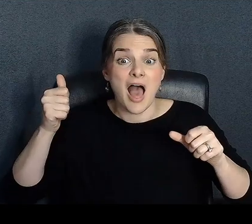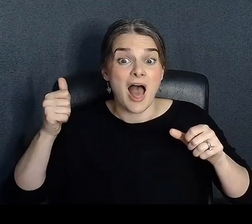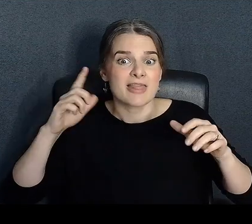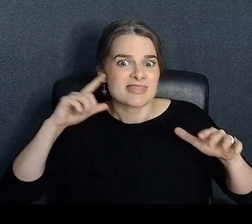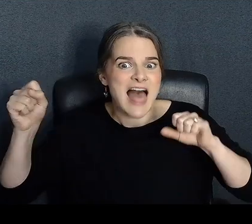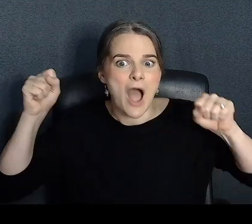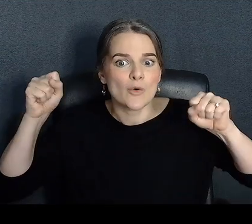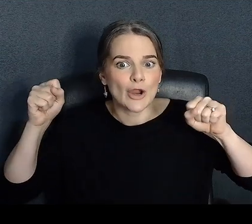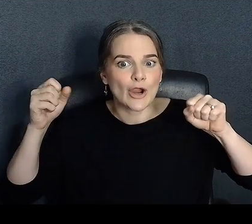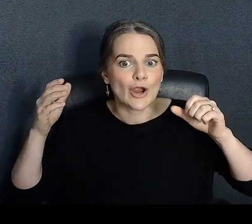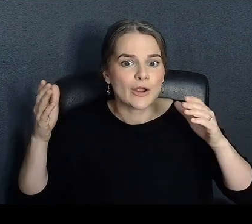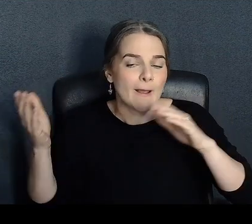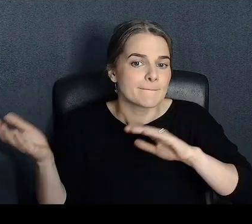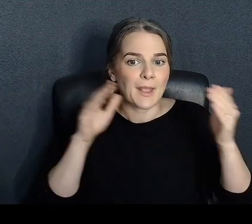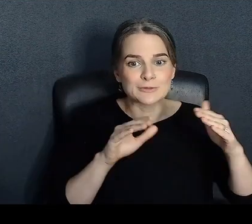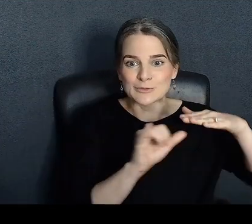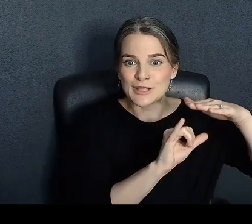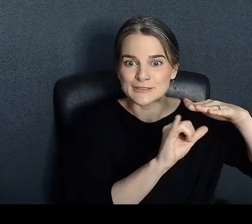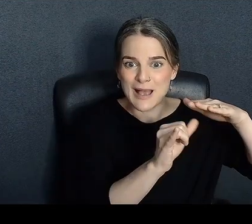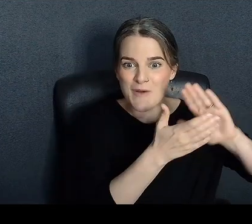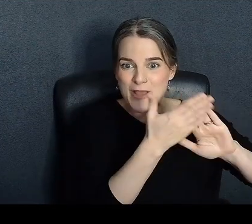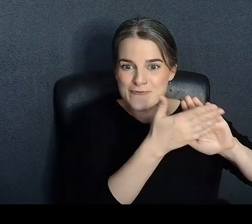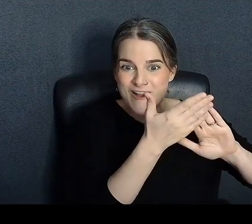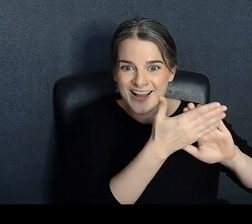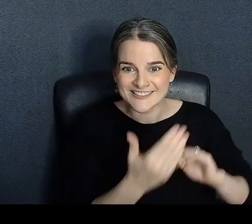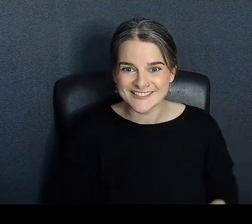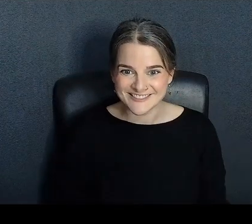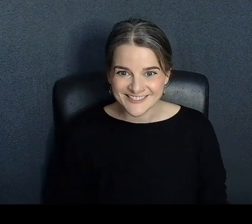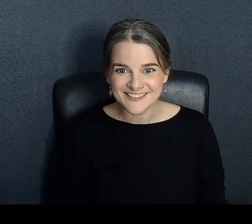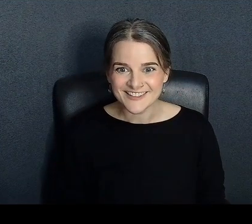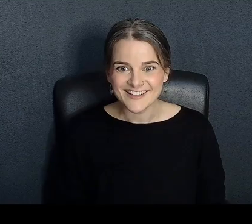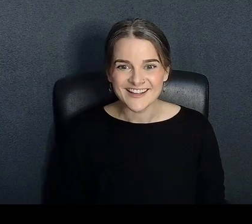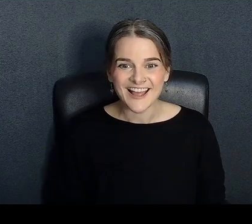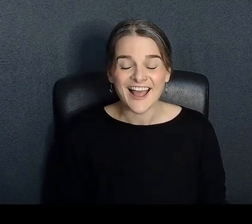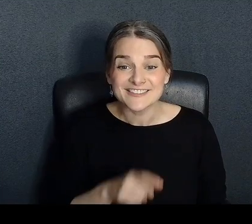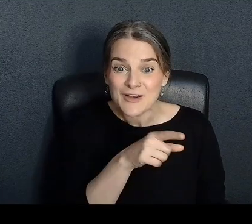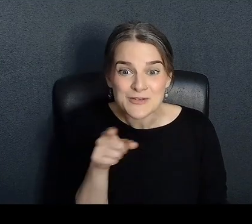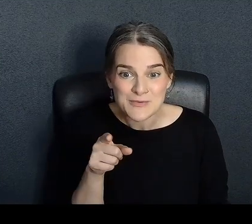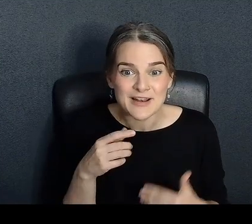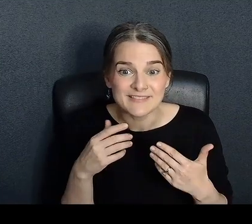So there's also big buttons.